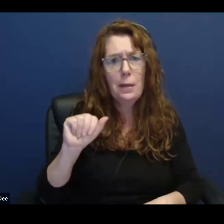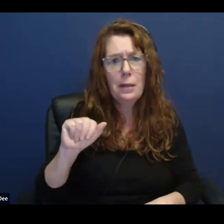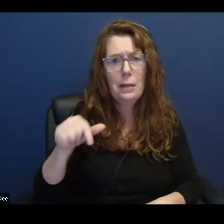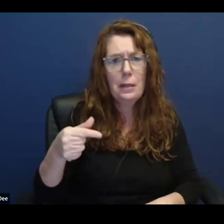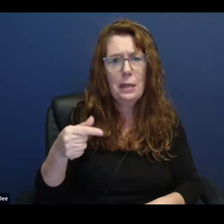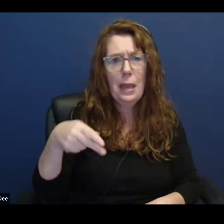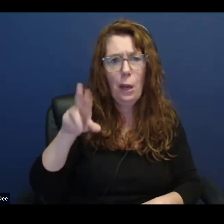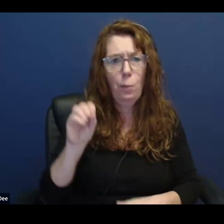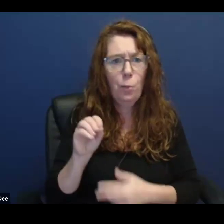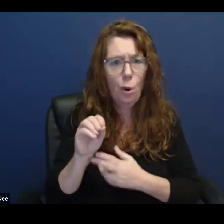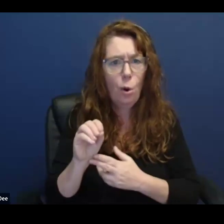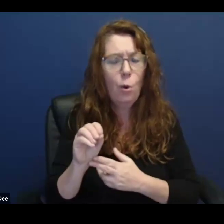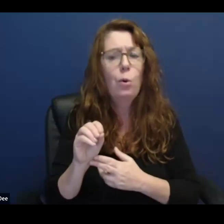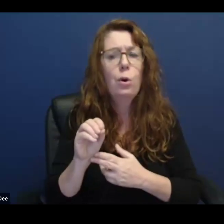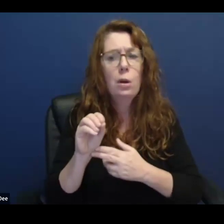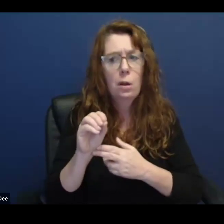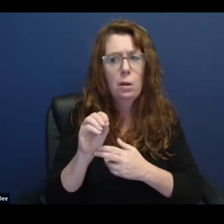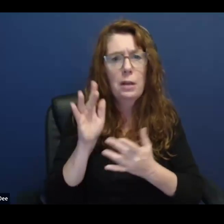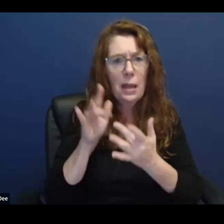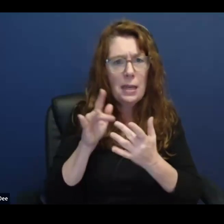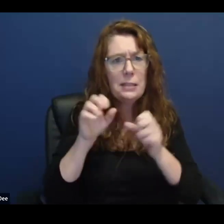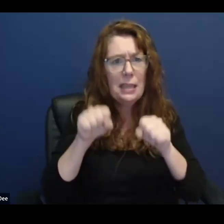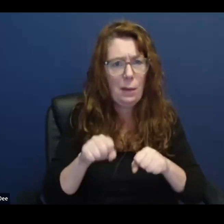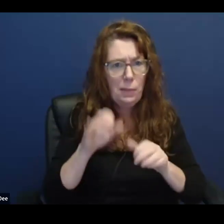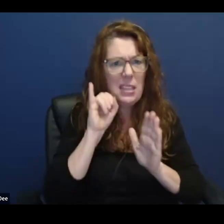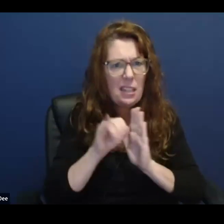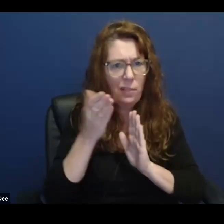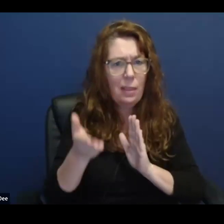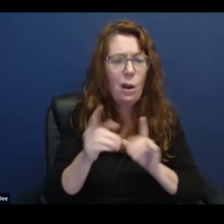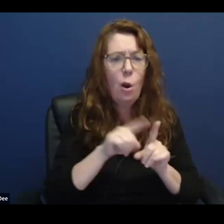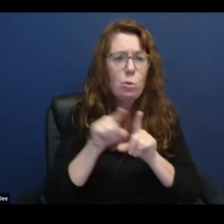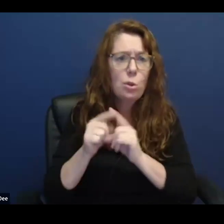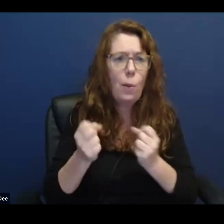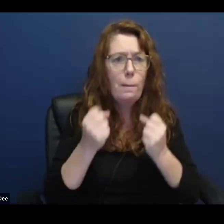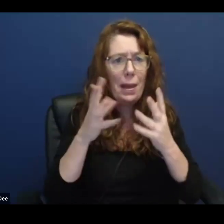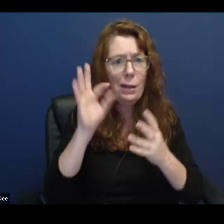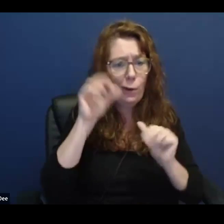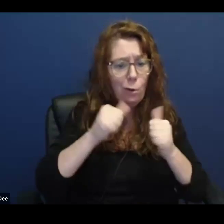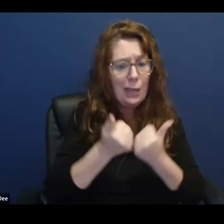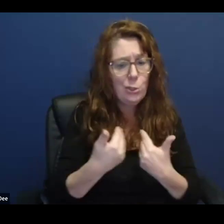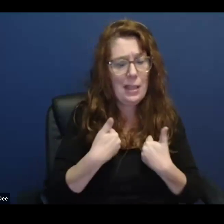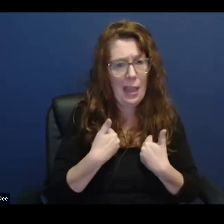that federal preservation office. in addition to that of course many federal agencies have NAGPRA